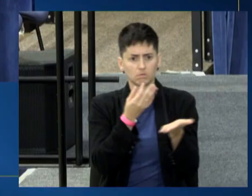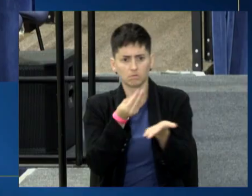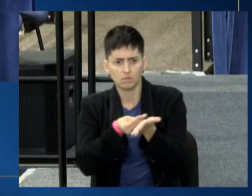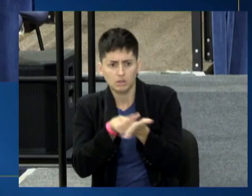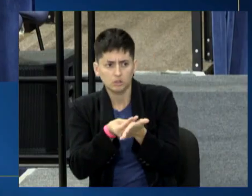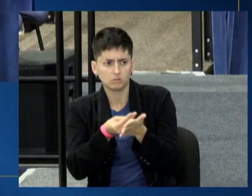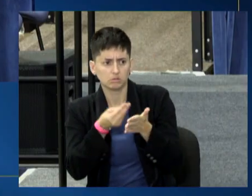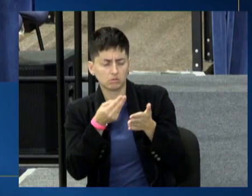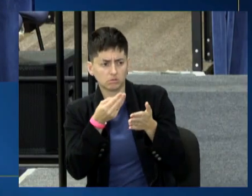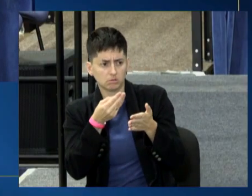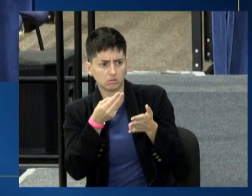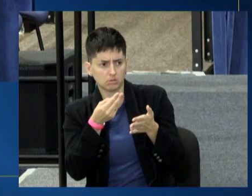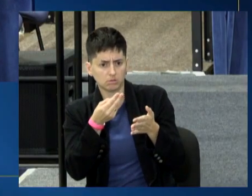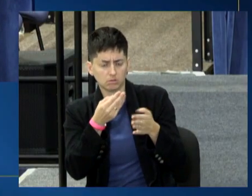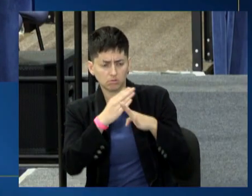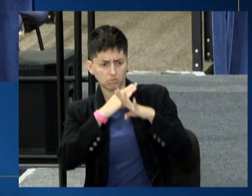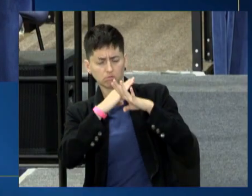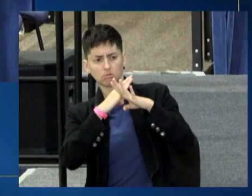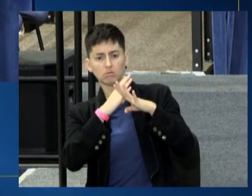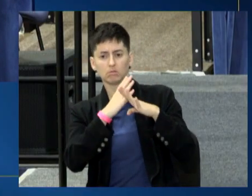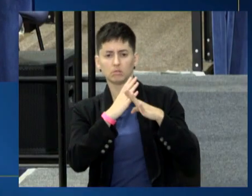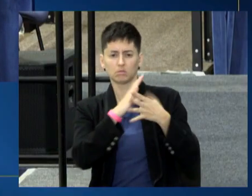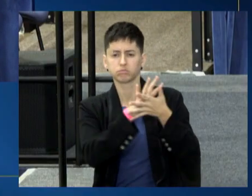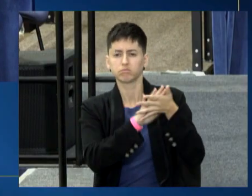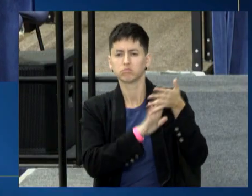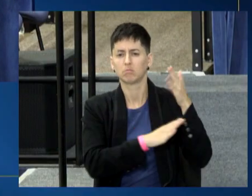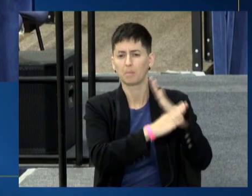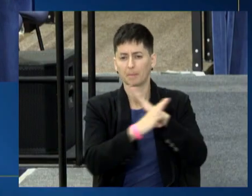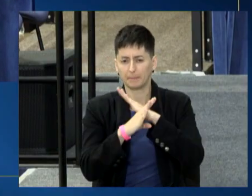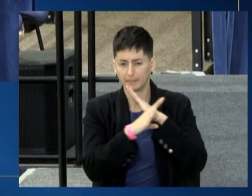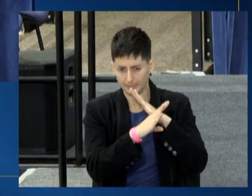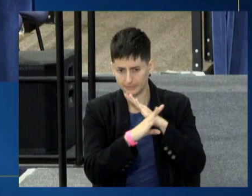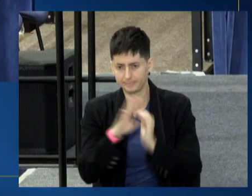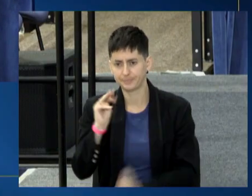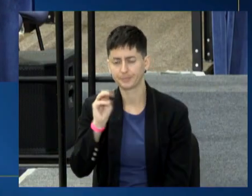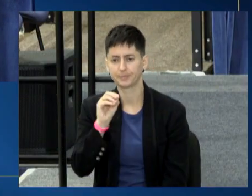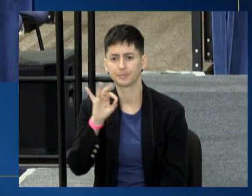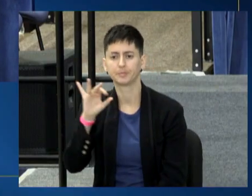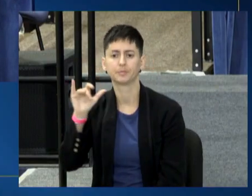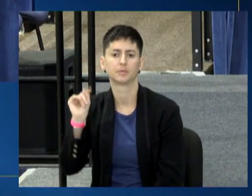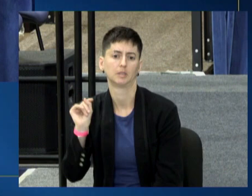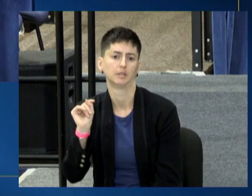And this is where, at least I see -- we see at Moffitt and with the CancerX community,